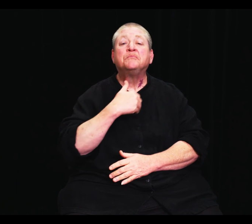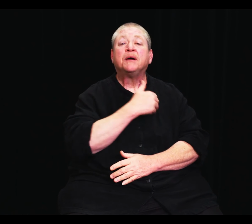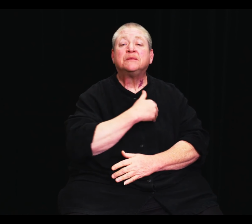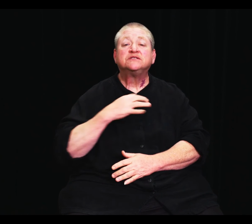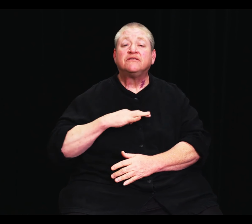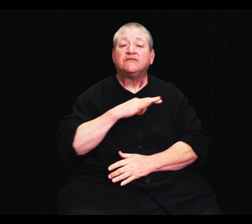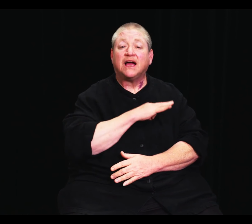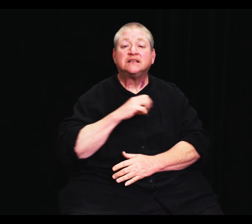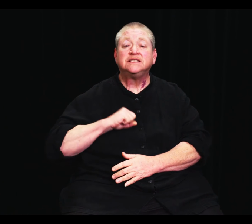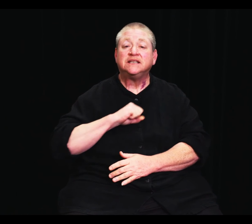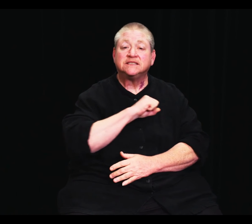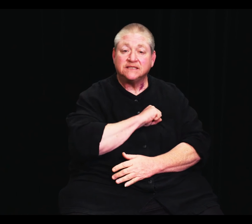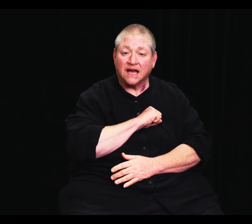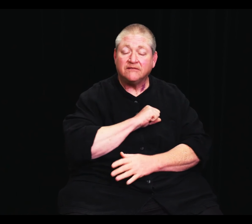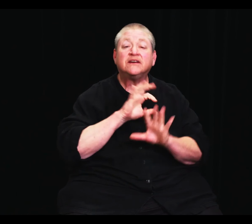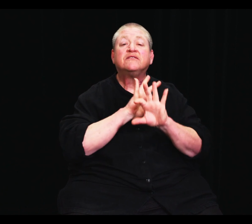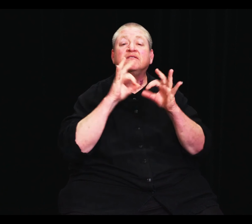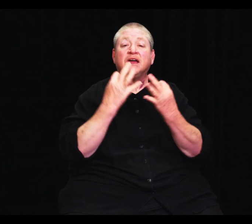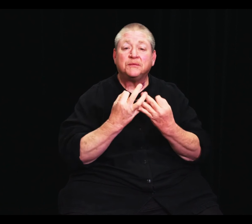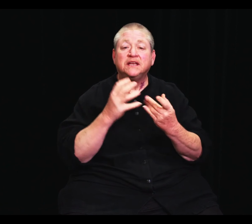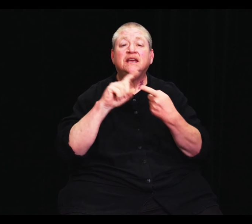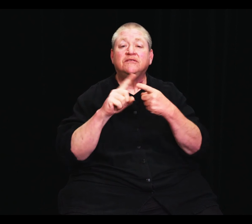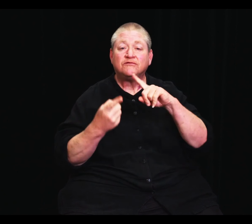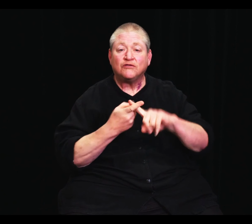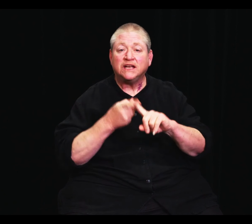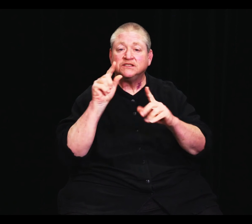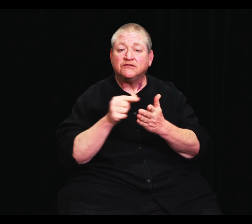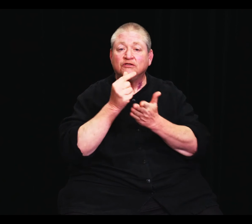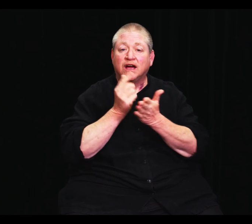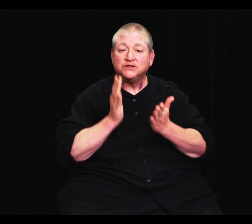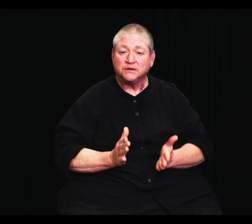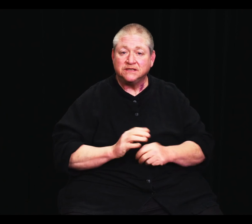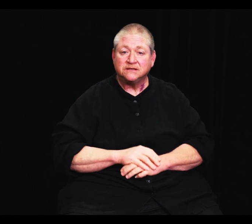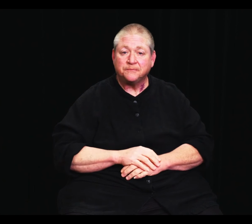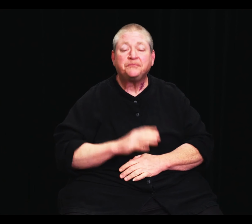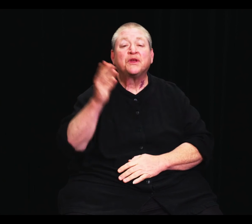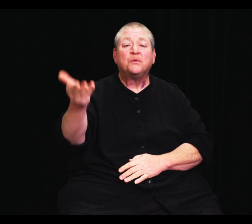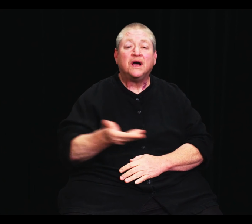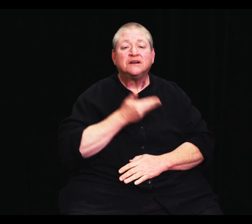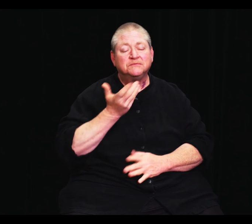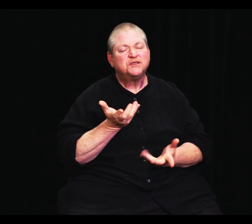Good afternoon, members of the class of 2020, members of the faculty and staff,